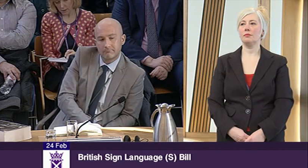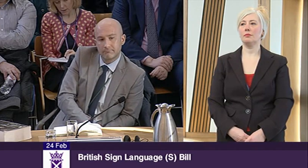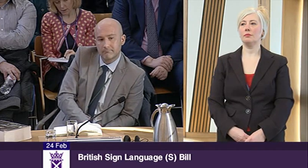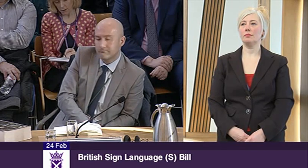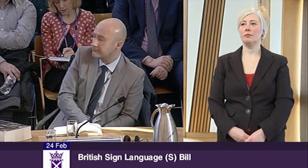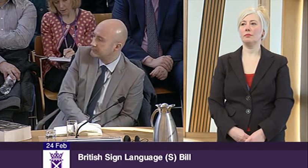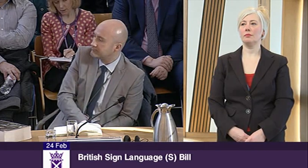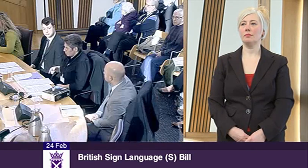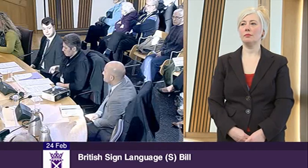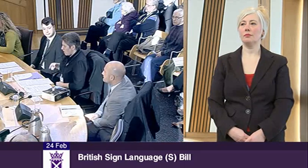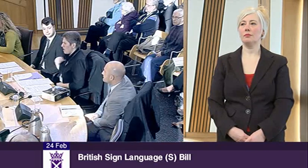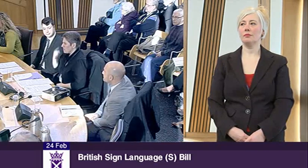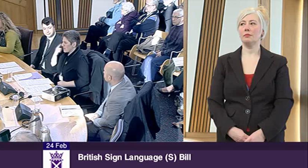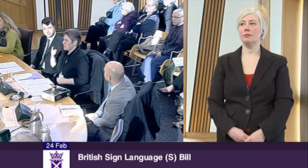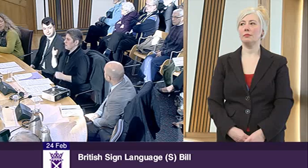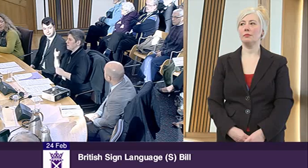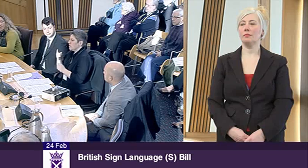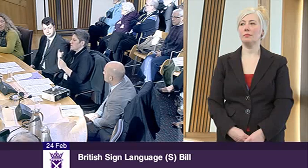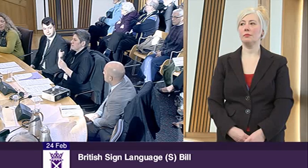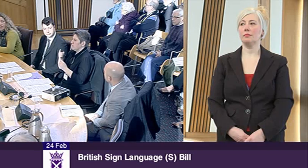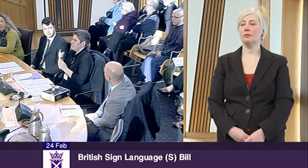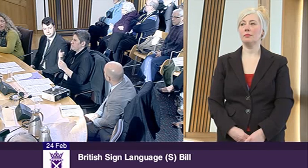authority plans.